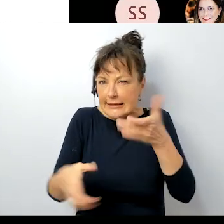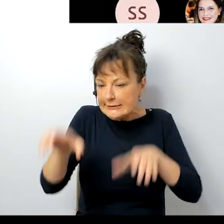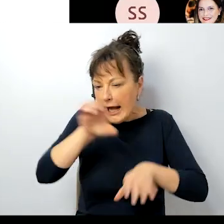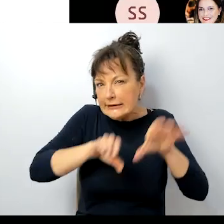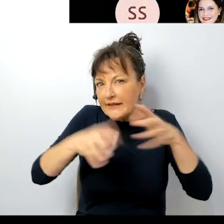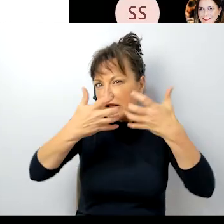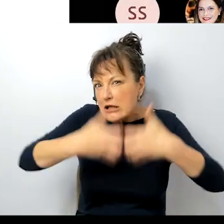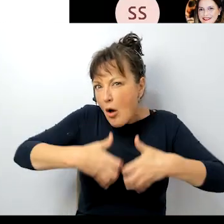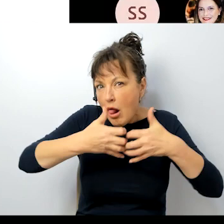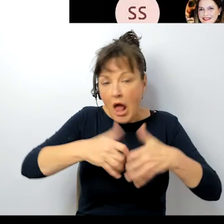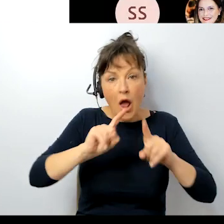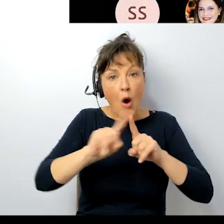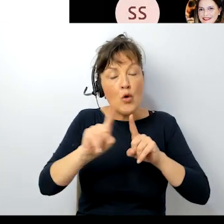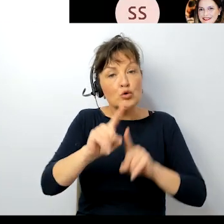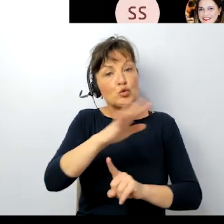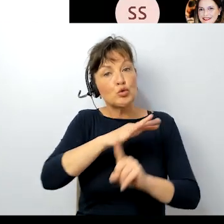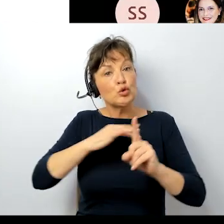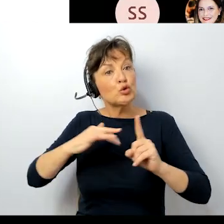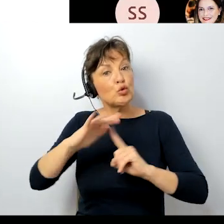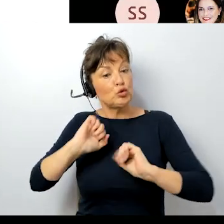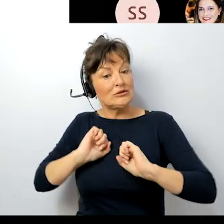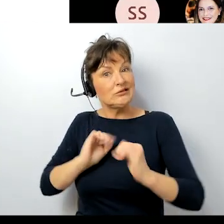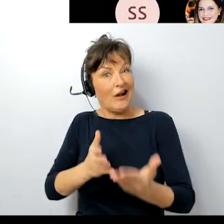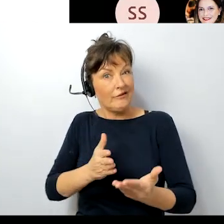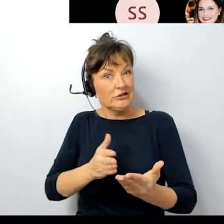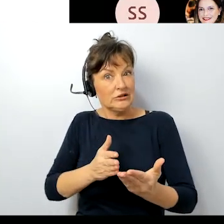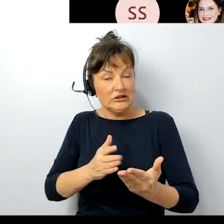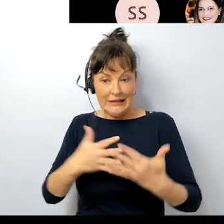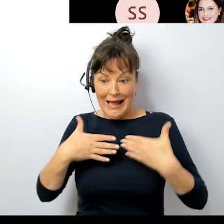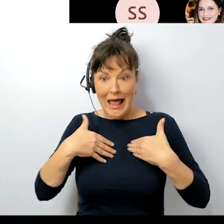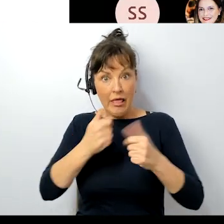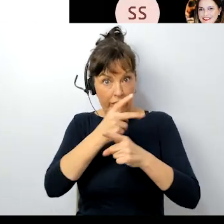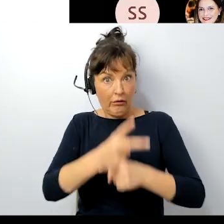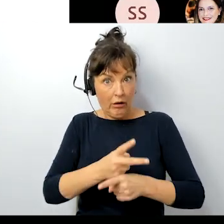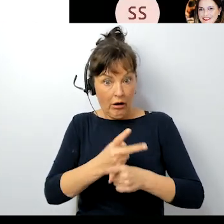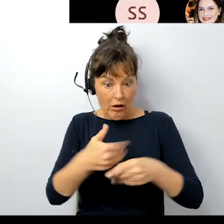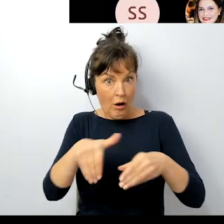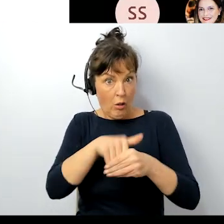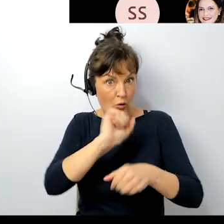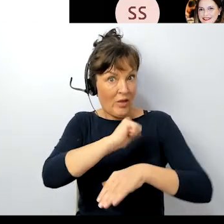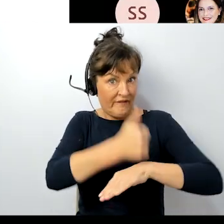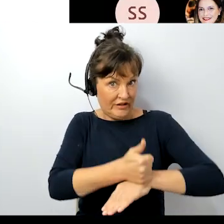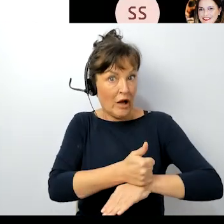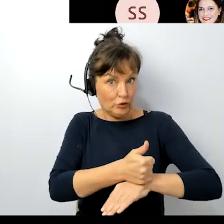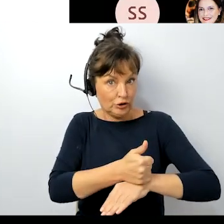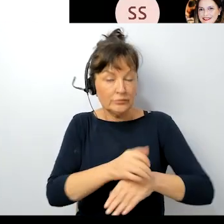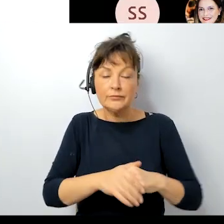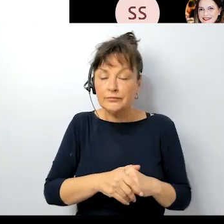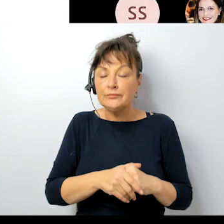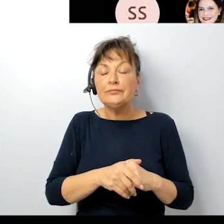sectors including engineering, I.T, scientific technologies and social services and healthcare.